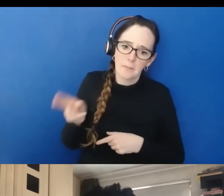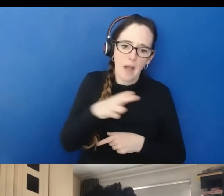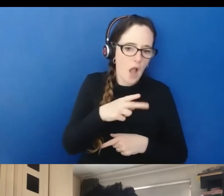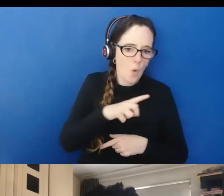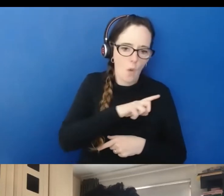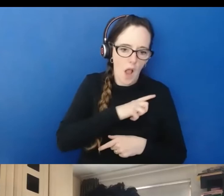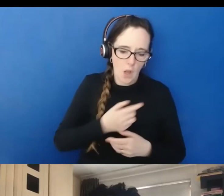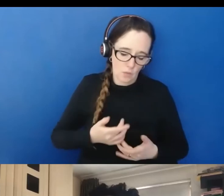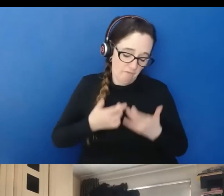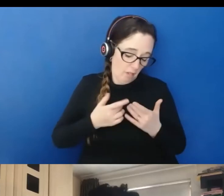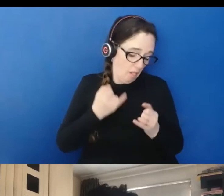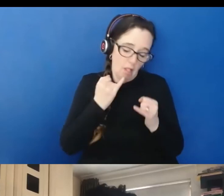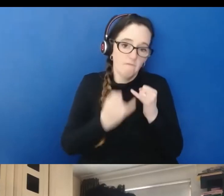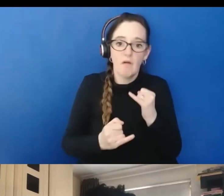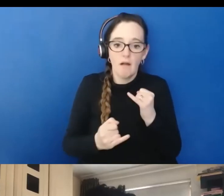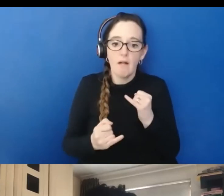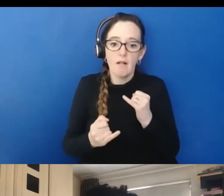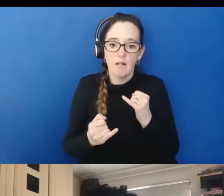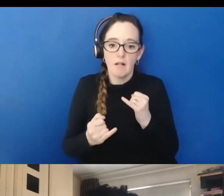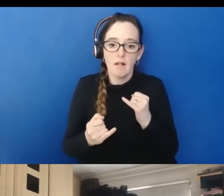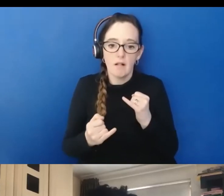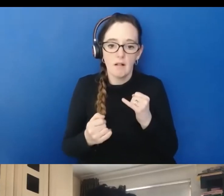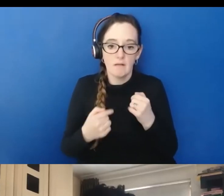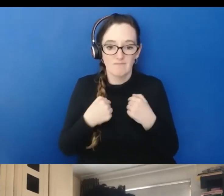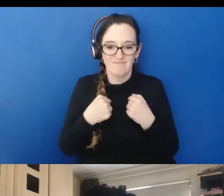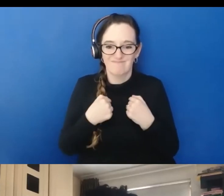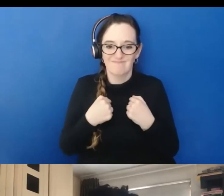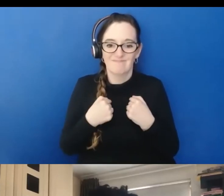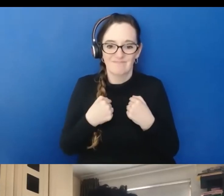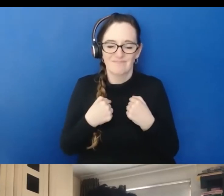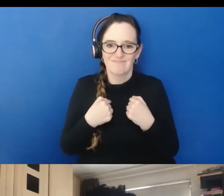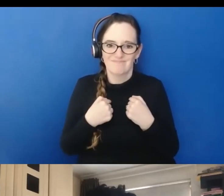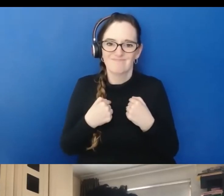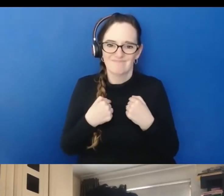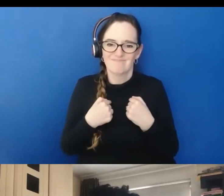And I expect because, to me, that s something we have to challenge.